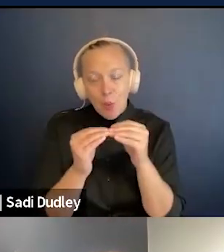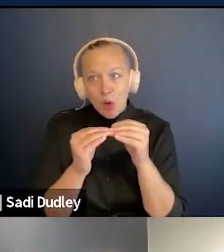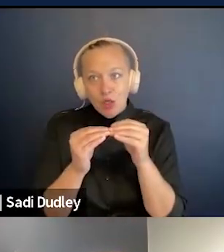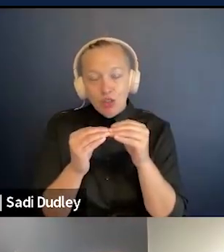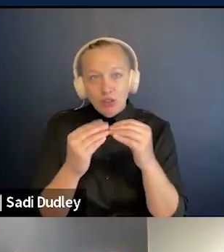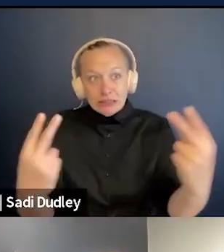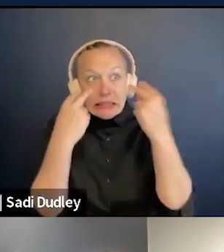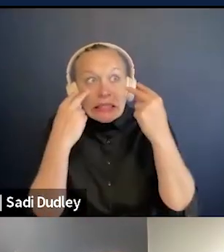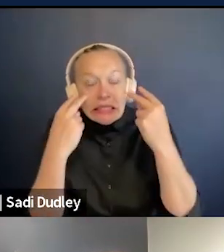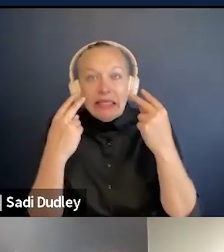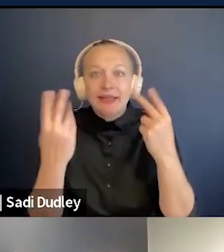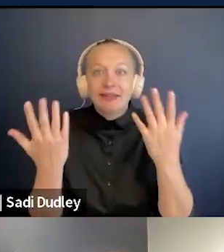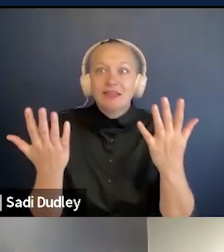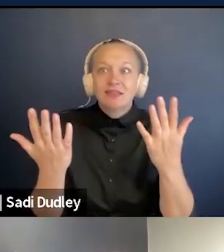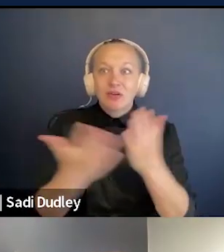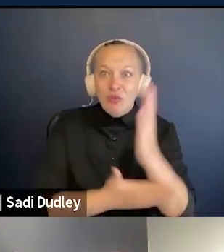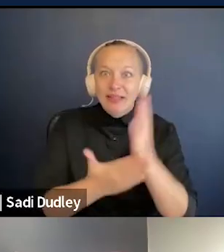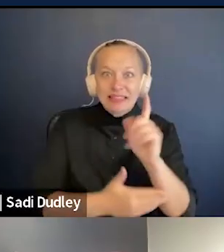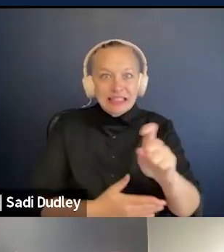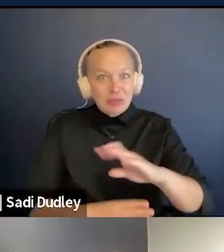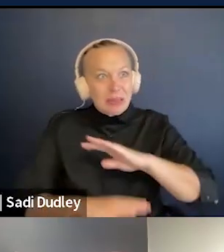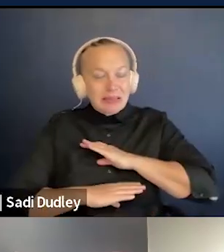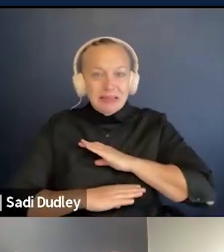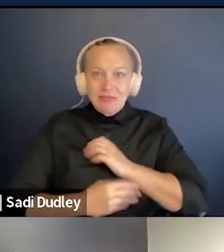You kind of want to make people with disabilities kind of disappear.